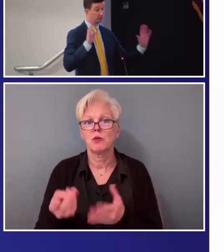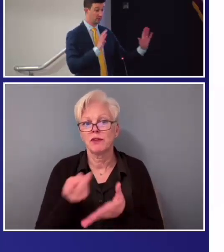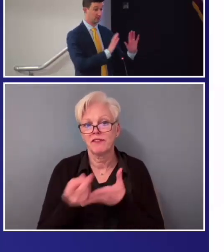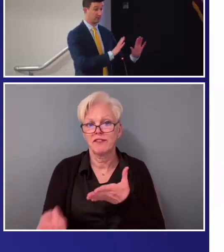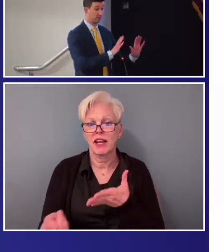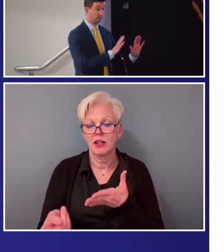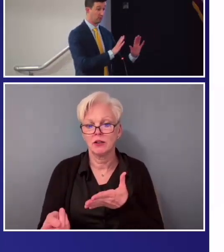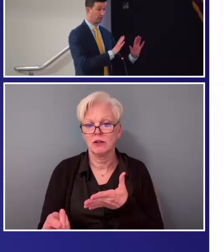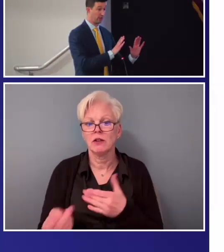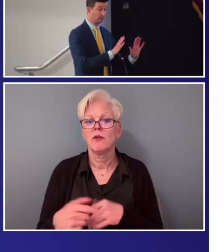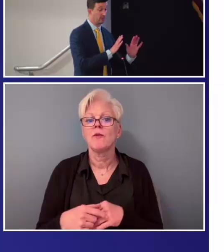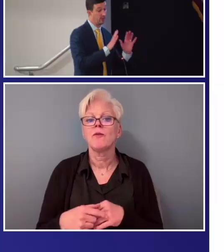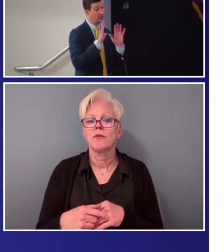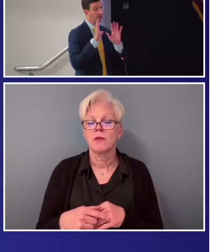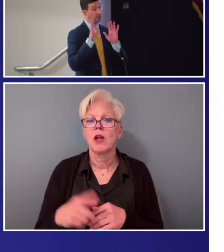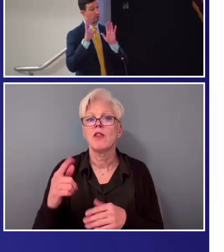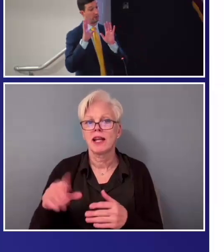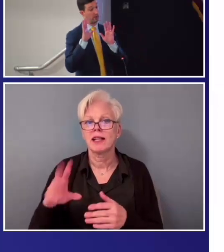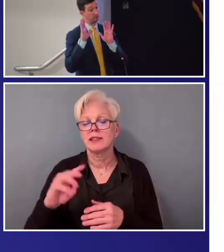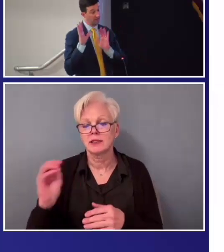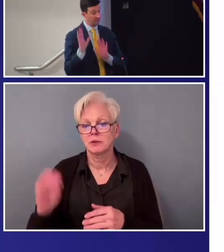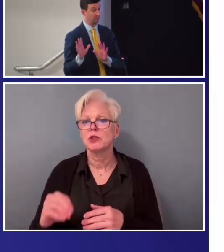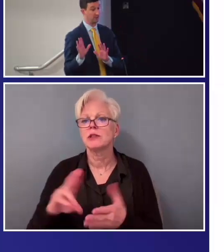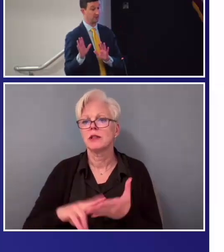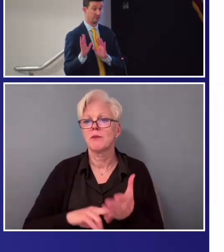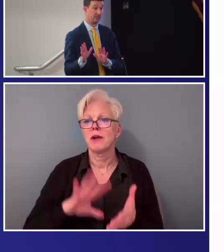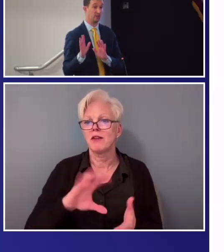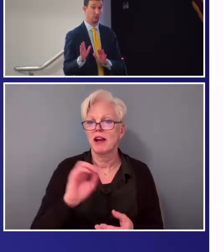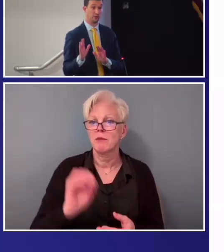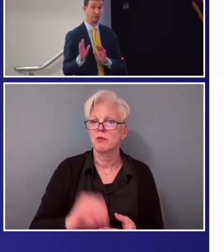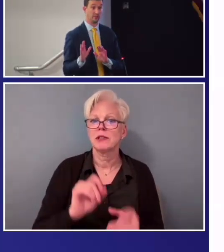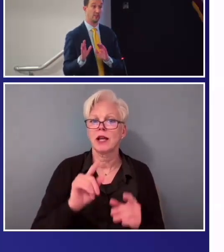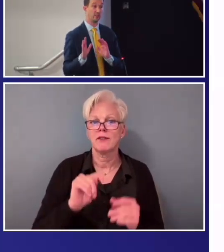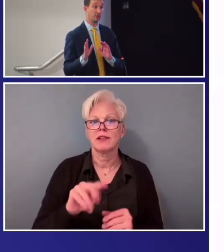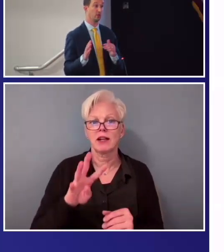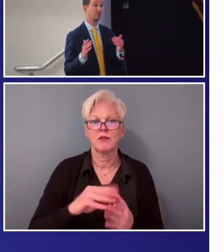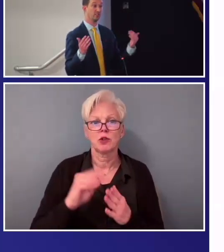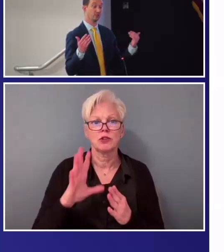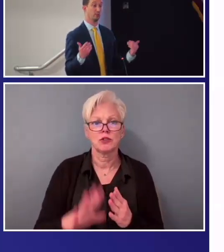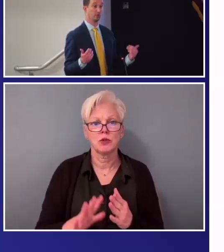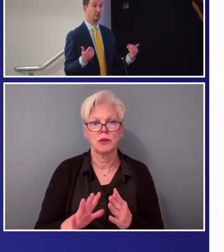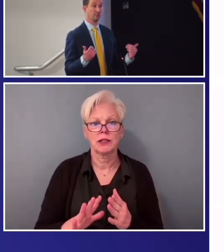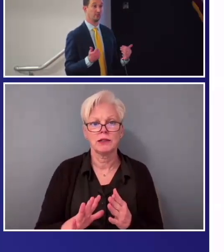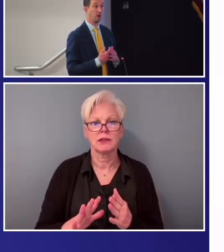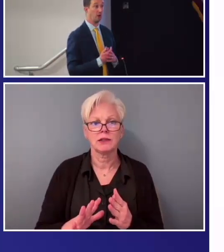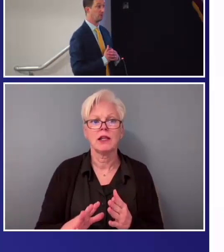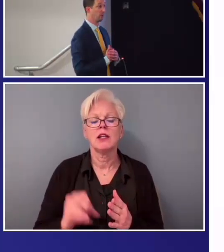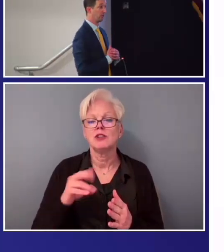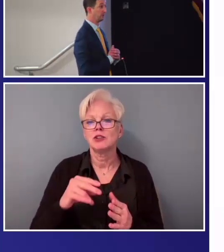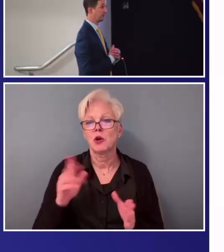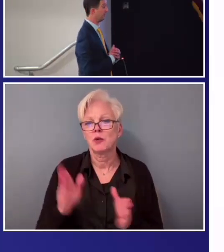Those 6% of programs enroll about 5% of Title IV students. In other words, they're disproportionately smaller programs that